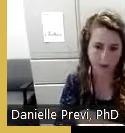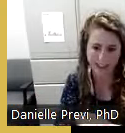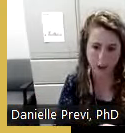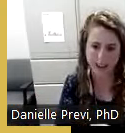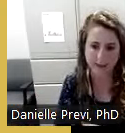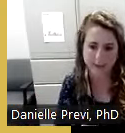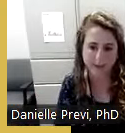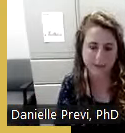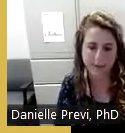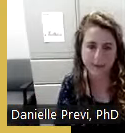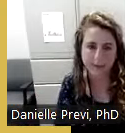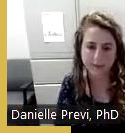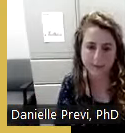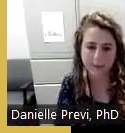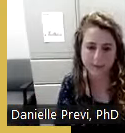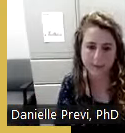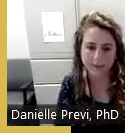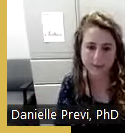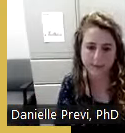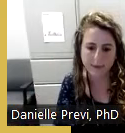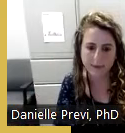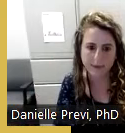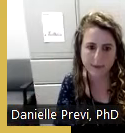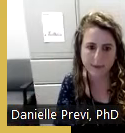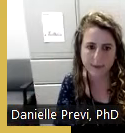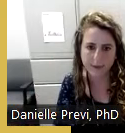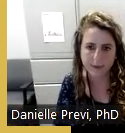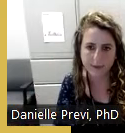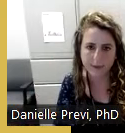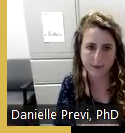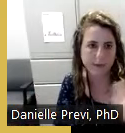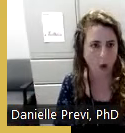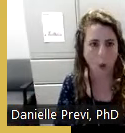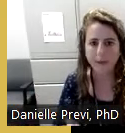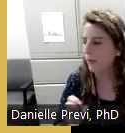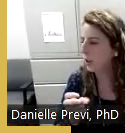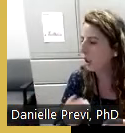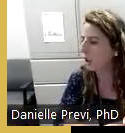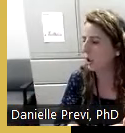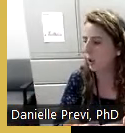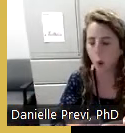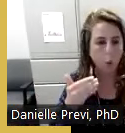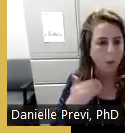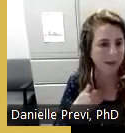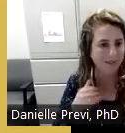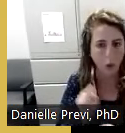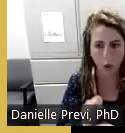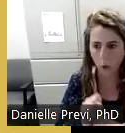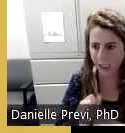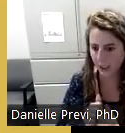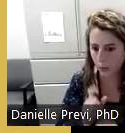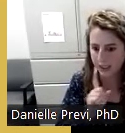or methodology, some use ASL; it's very much dependent on that particular program. Before Working with DHH Patients (41:17)